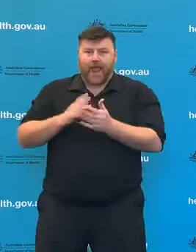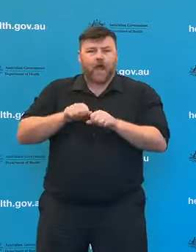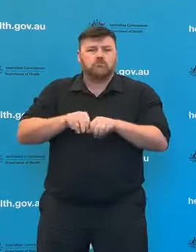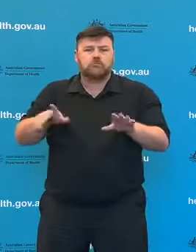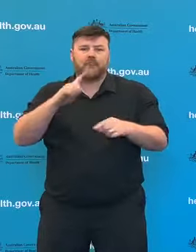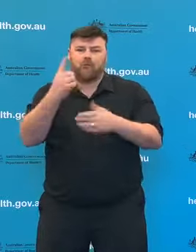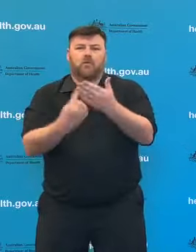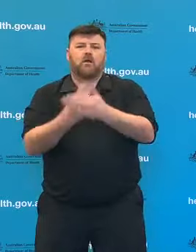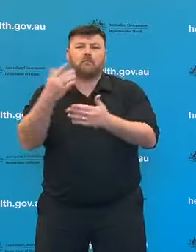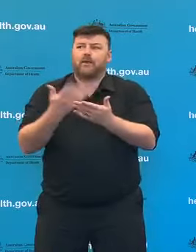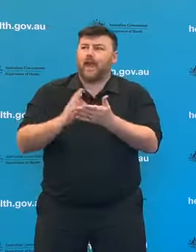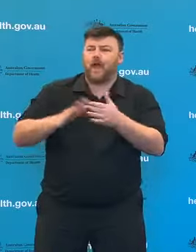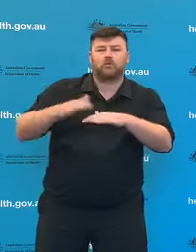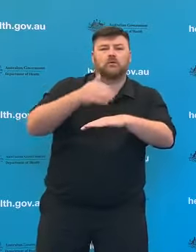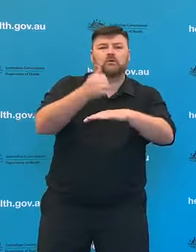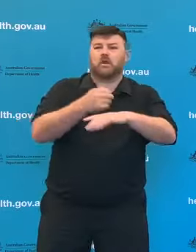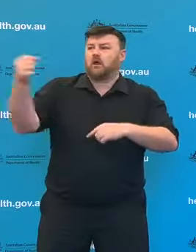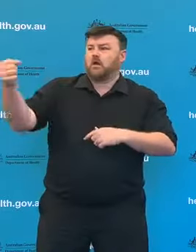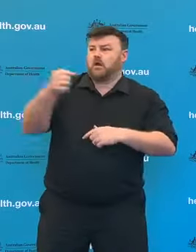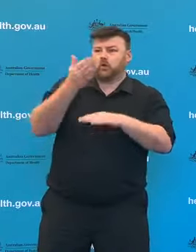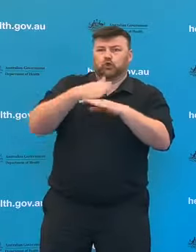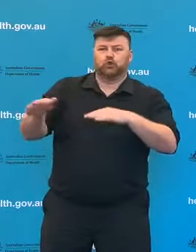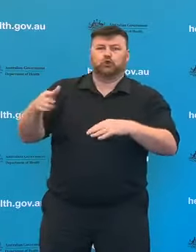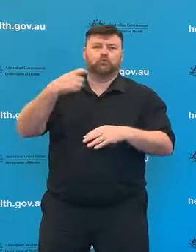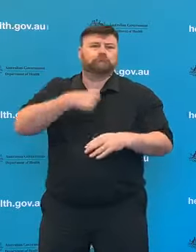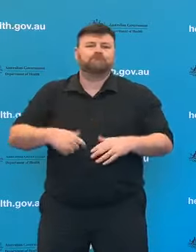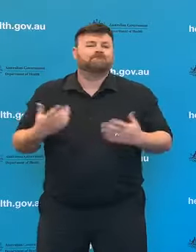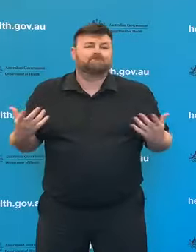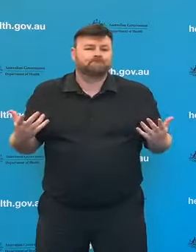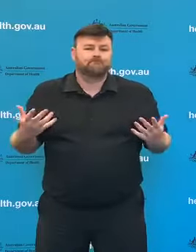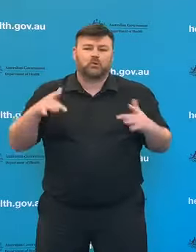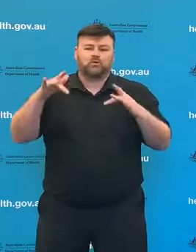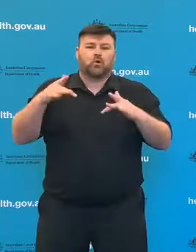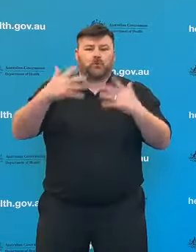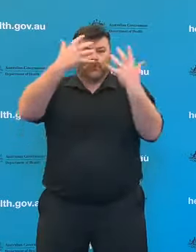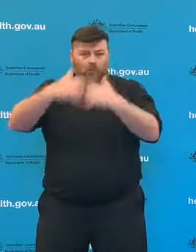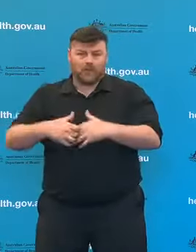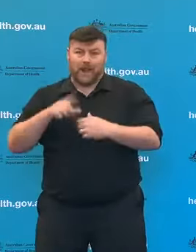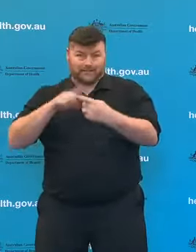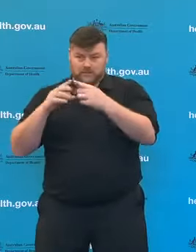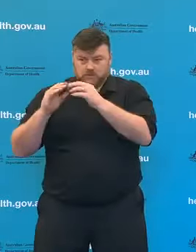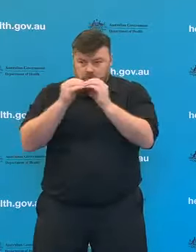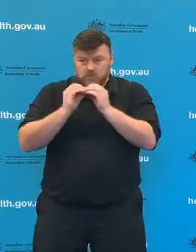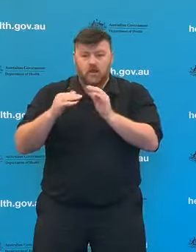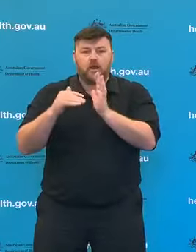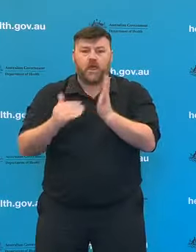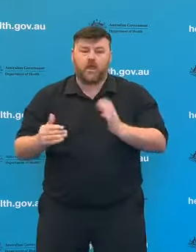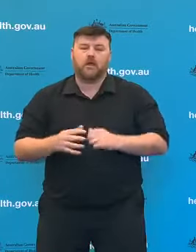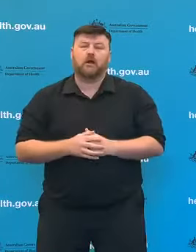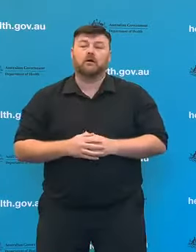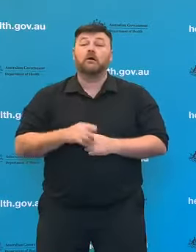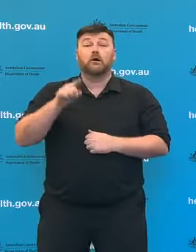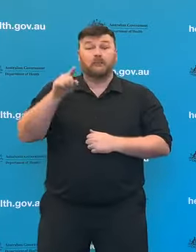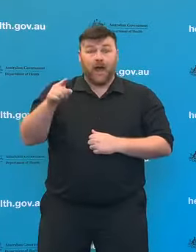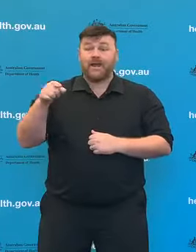in each facility across the country. It is important to note though that this is required to be someone who is actually